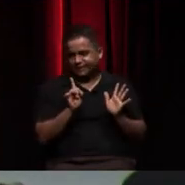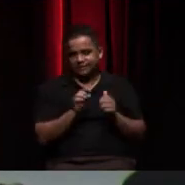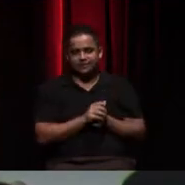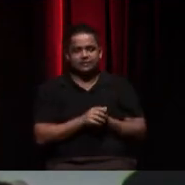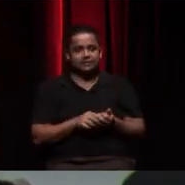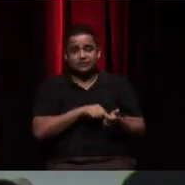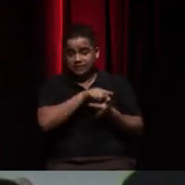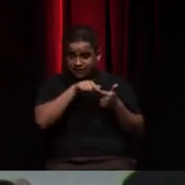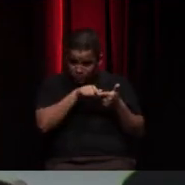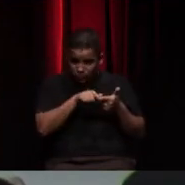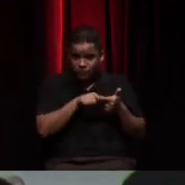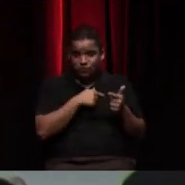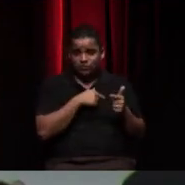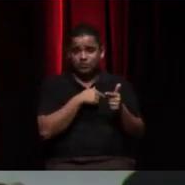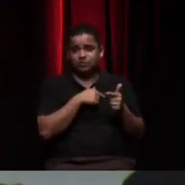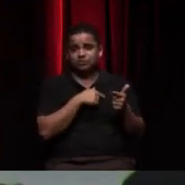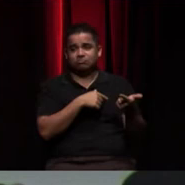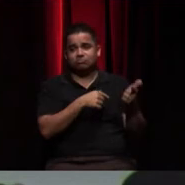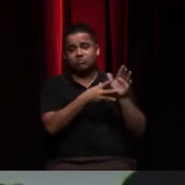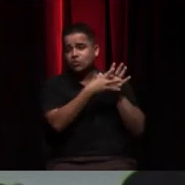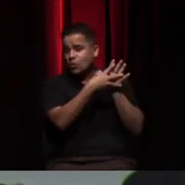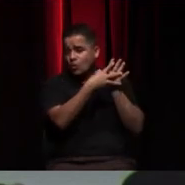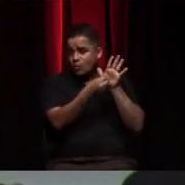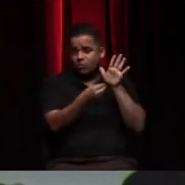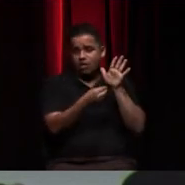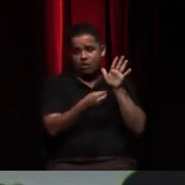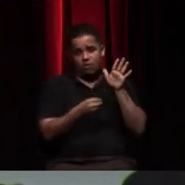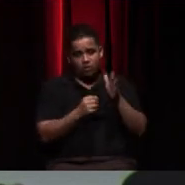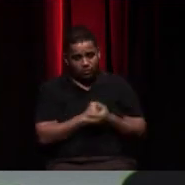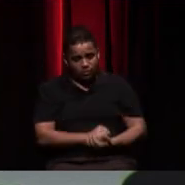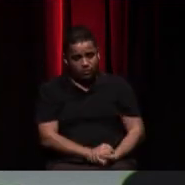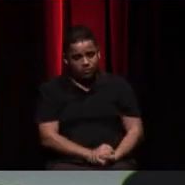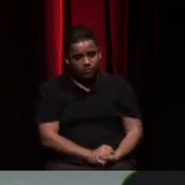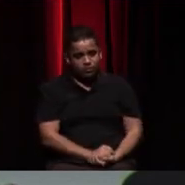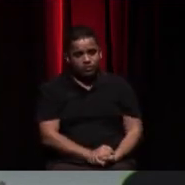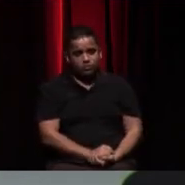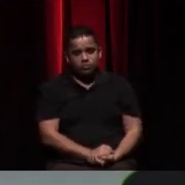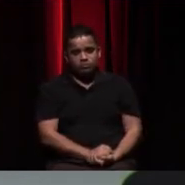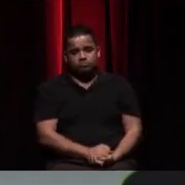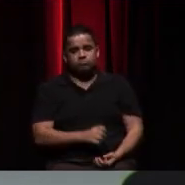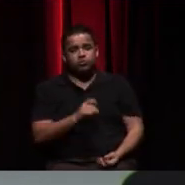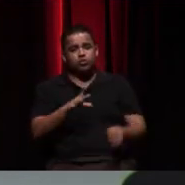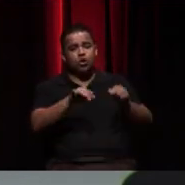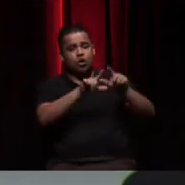Secondly, it is a work model in which only the tip of the pyramid wins.